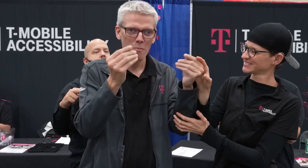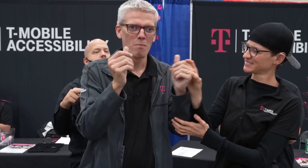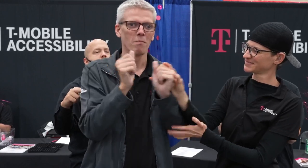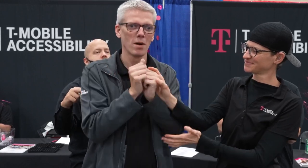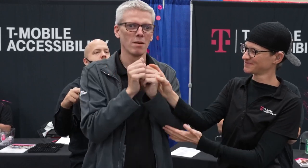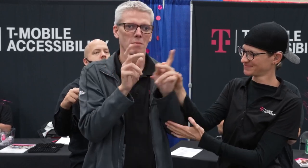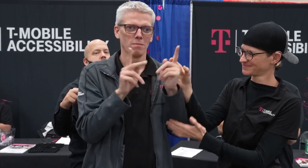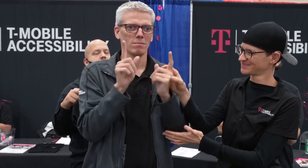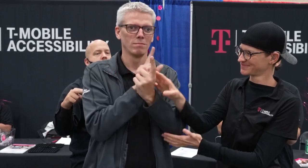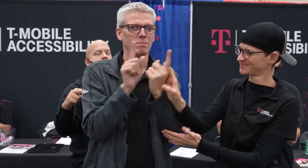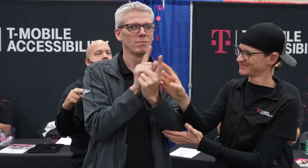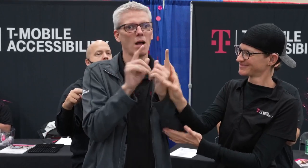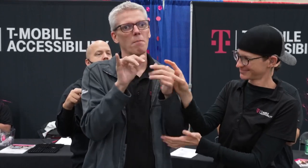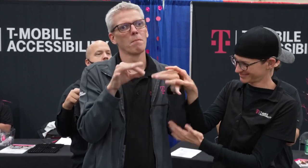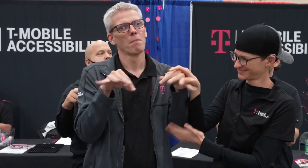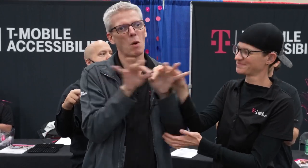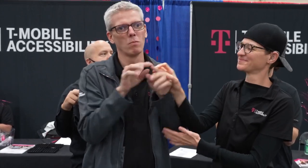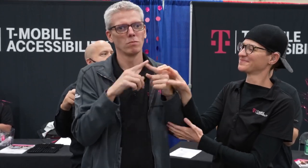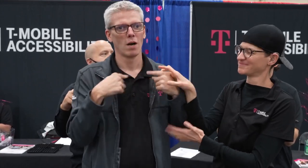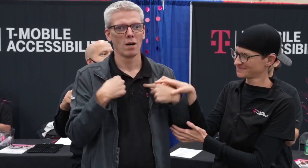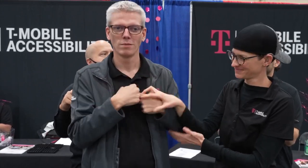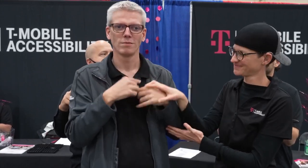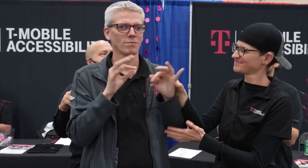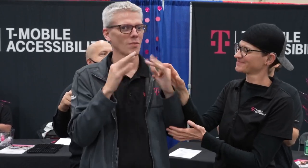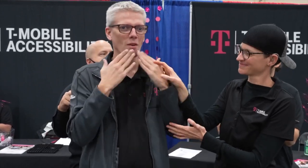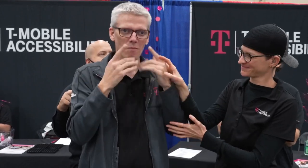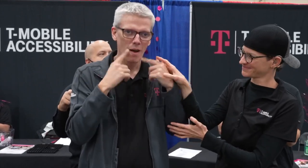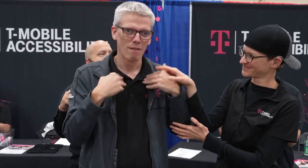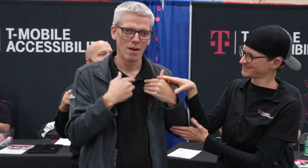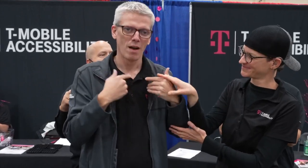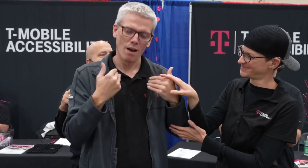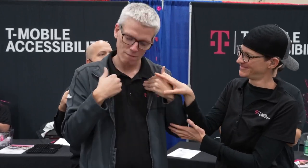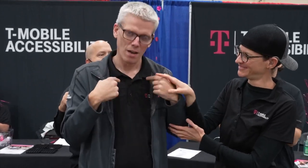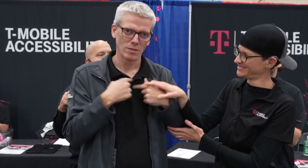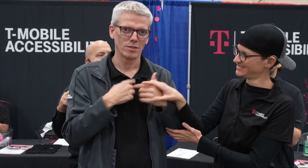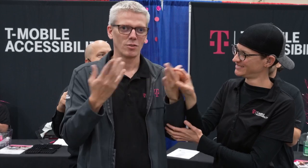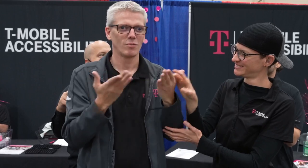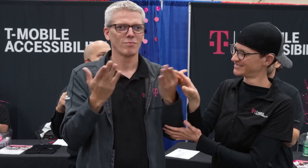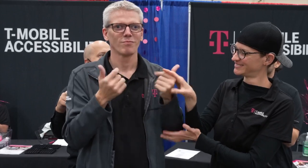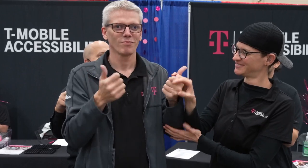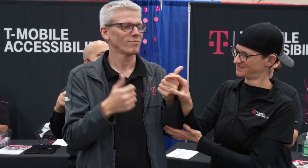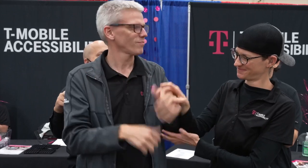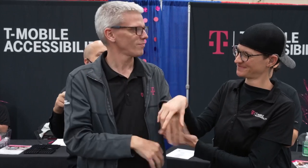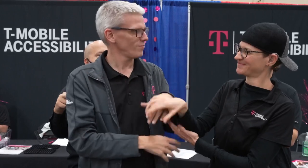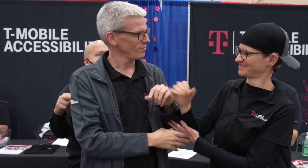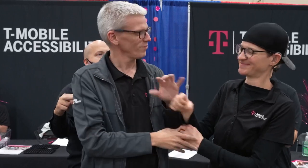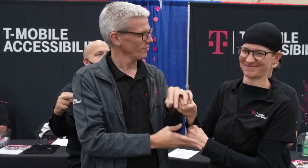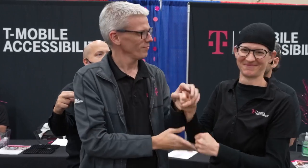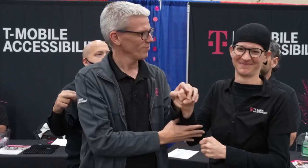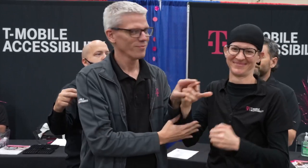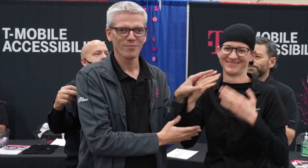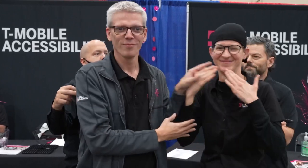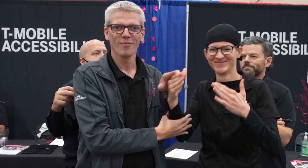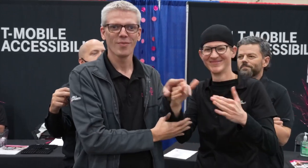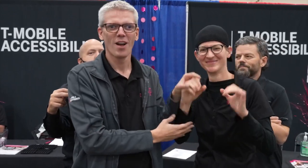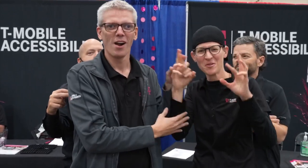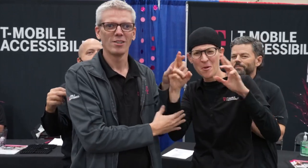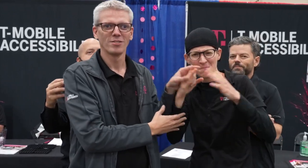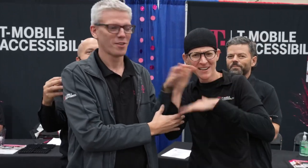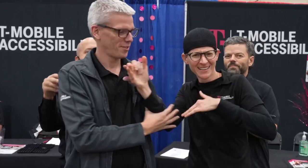that’s important to us. Thank you for having us here! Yes, thank you!